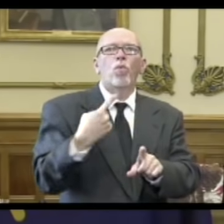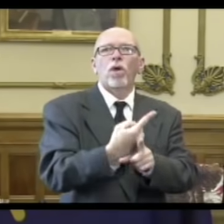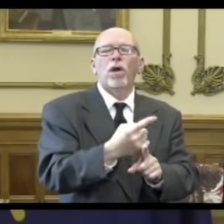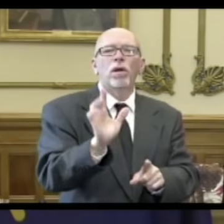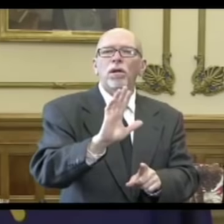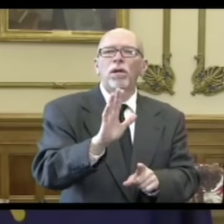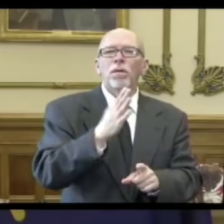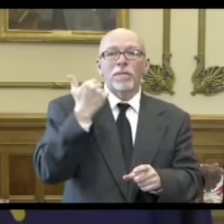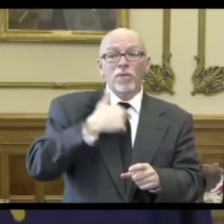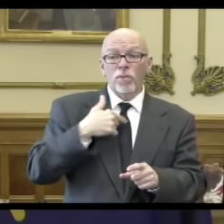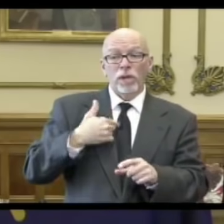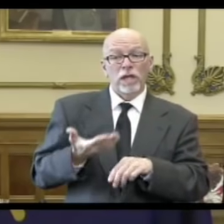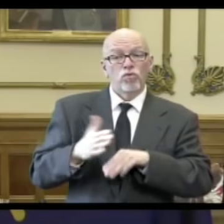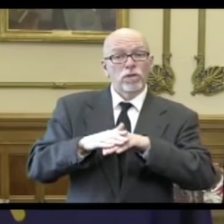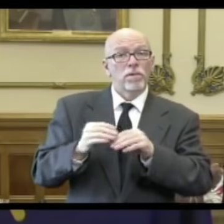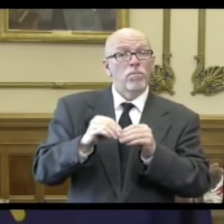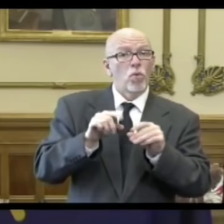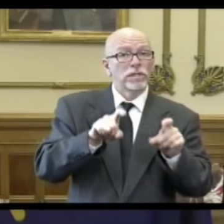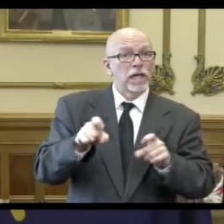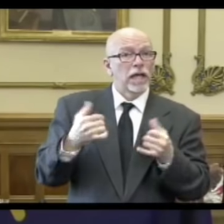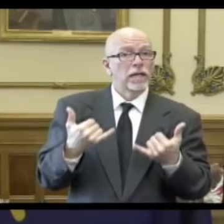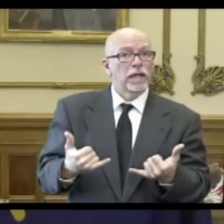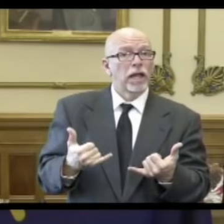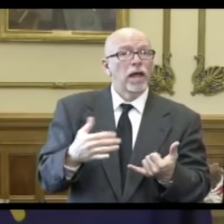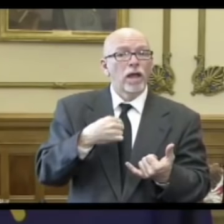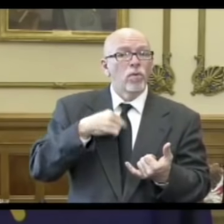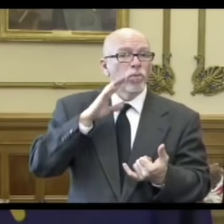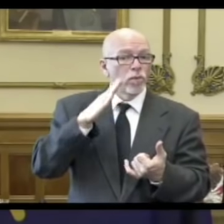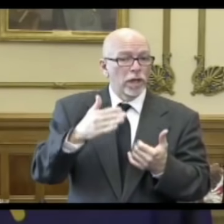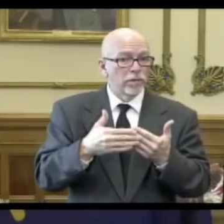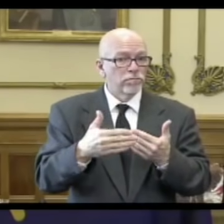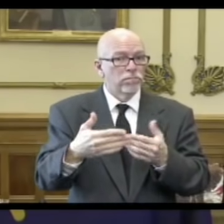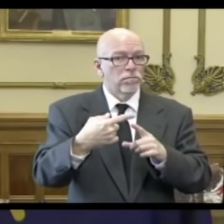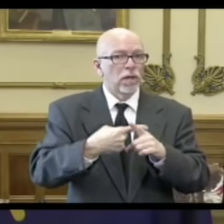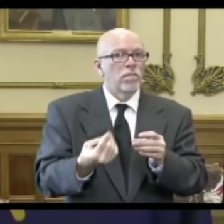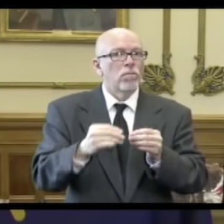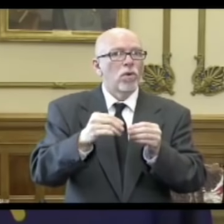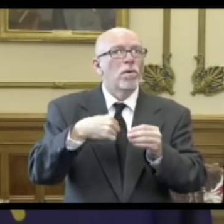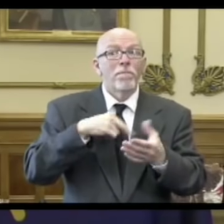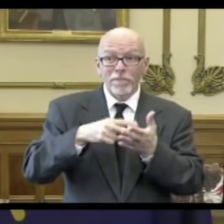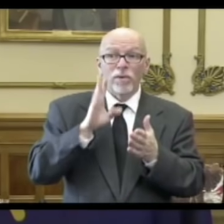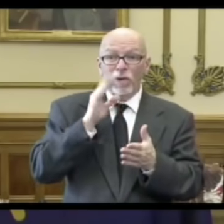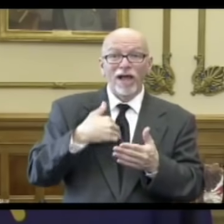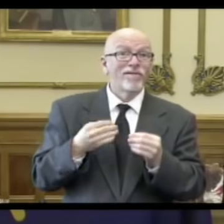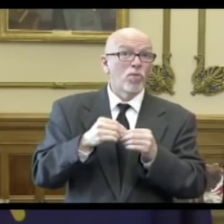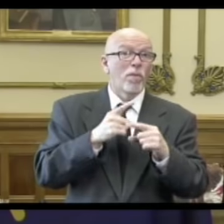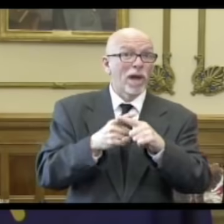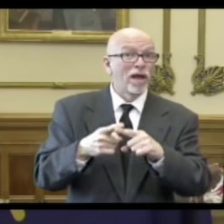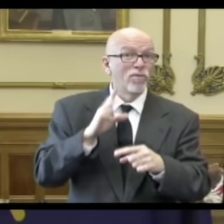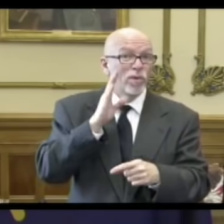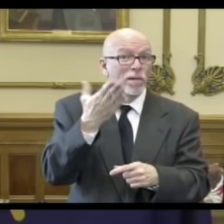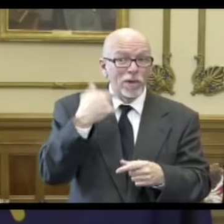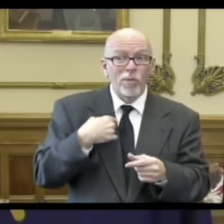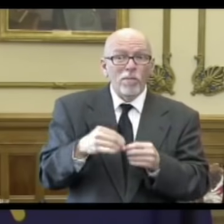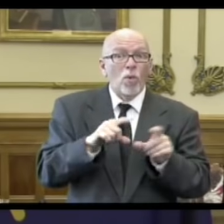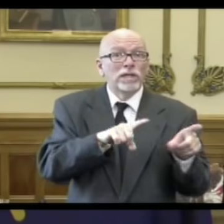DISTRICTS IN THE STATE OF INDIANA, SO IT'S NOT JUST ONE. AREA THAT WE LOOK AT ESPECIALLY SINCE WE'RE